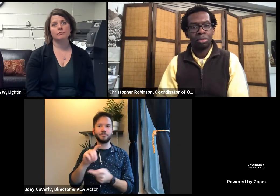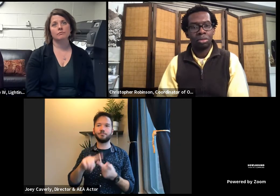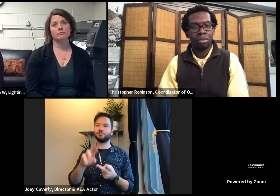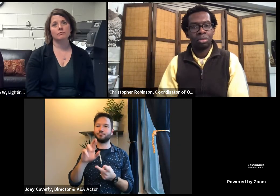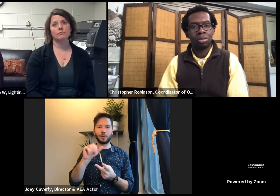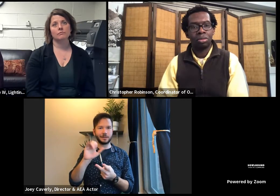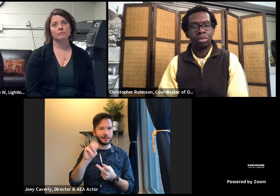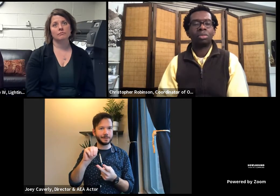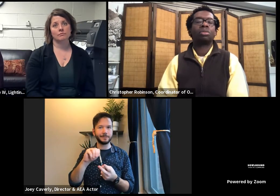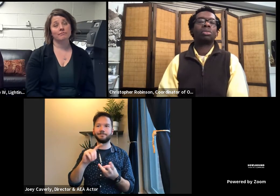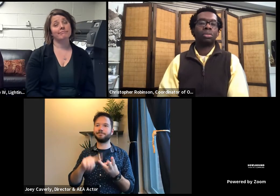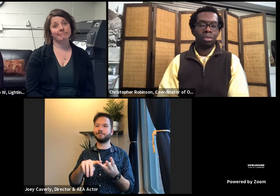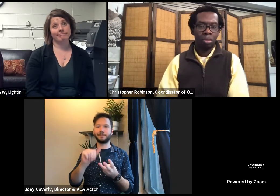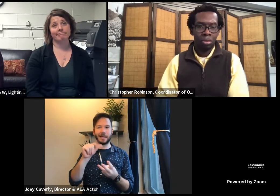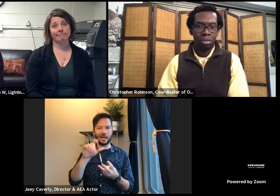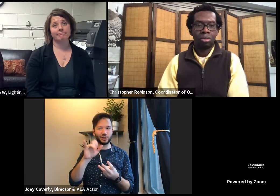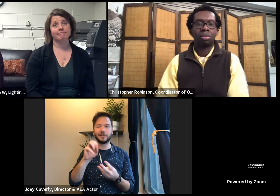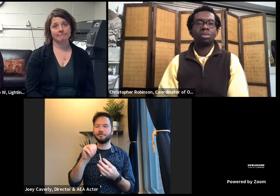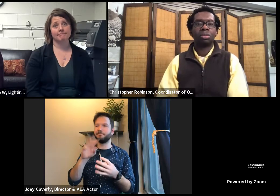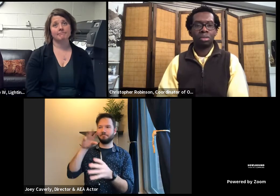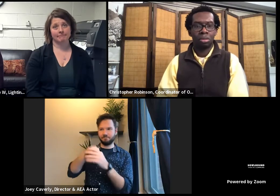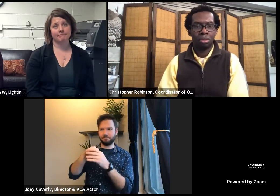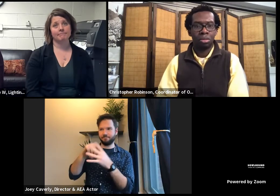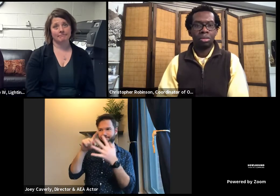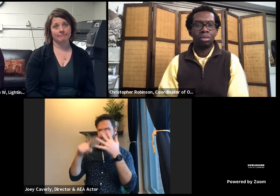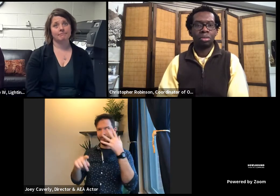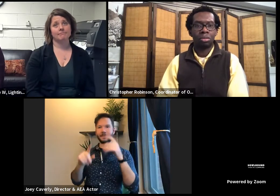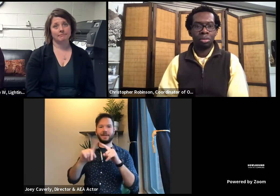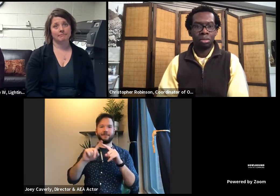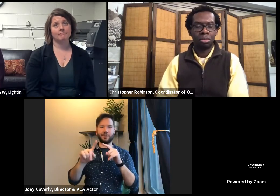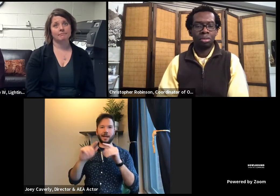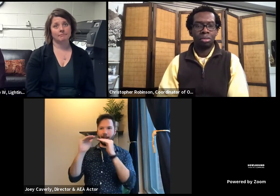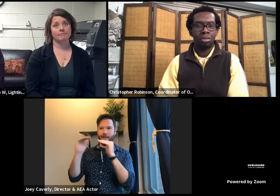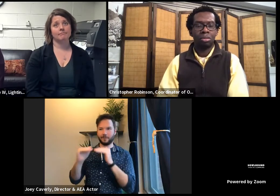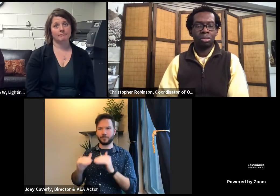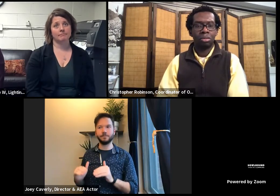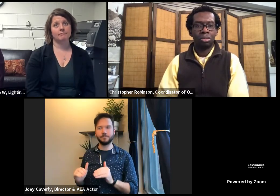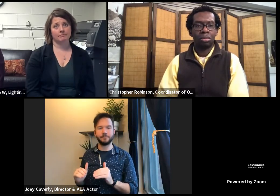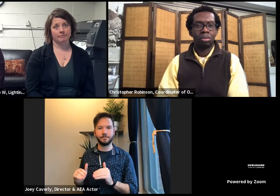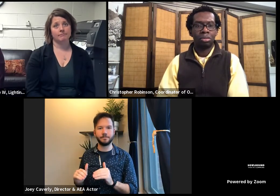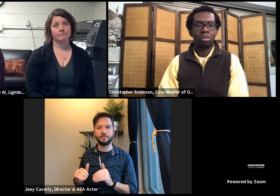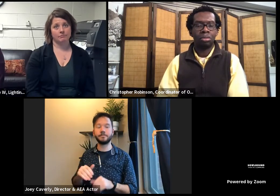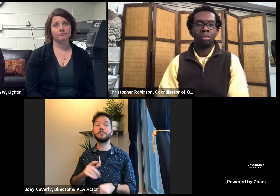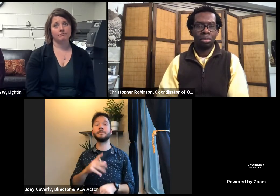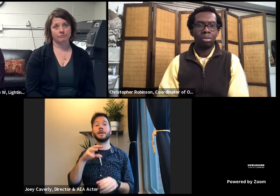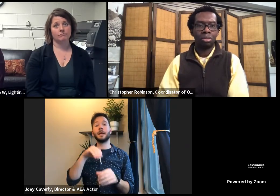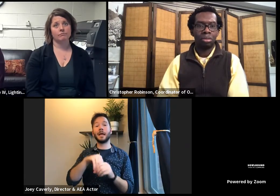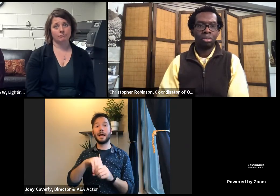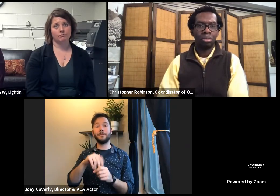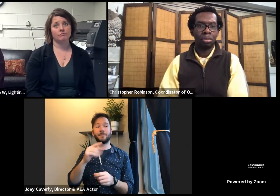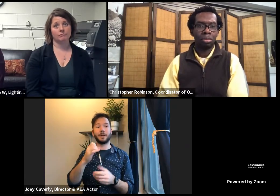And the deaf community also has sexism, and racism, and other isms on various levels.